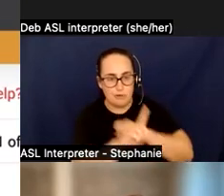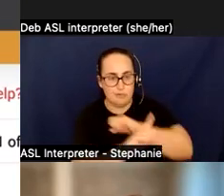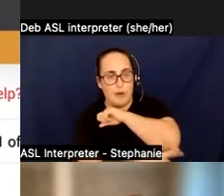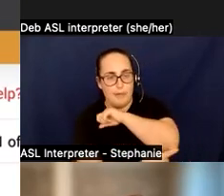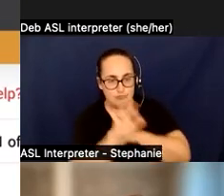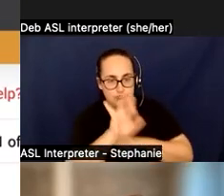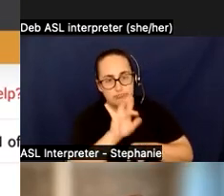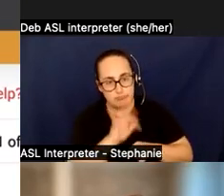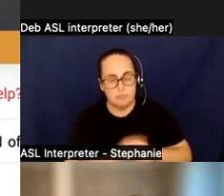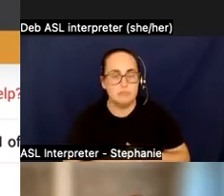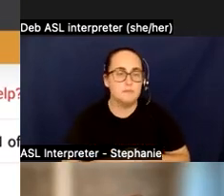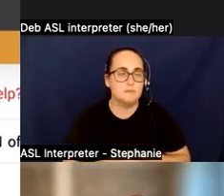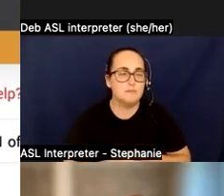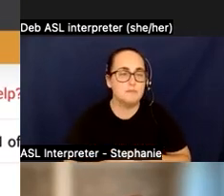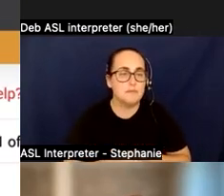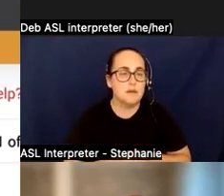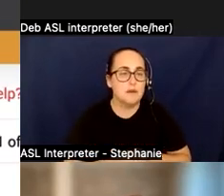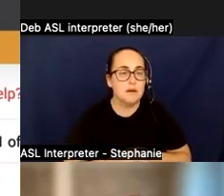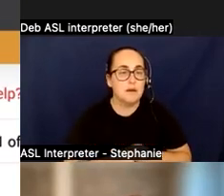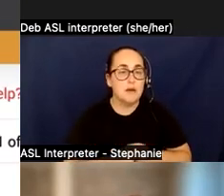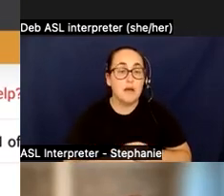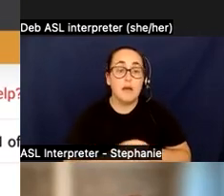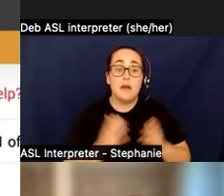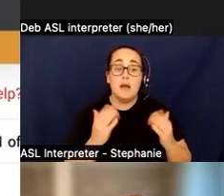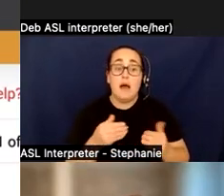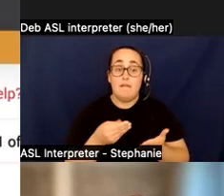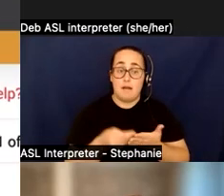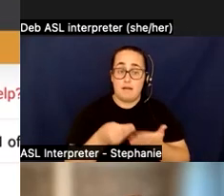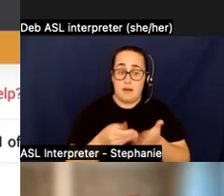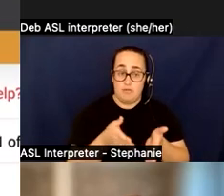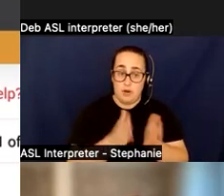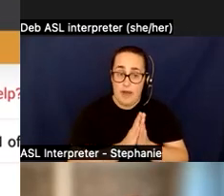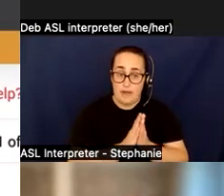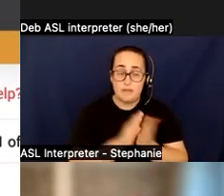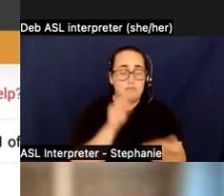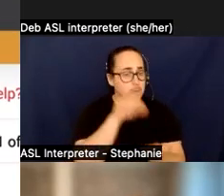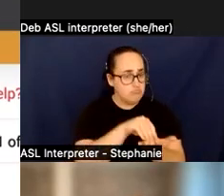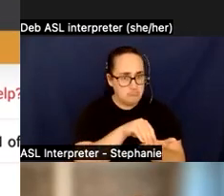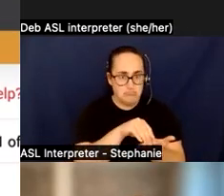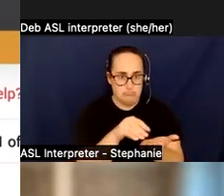Under Funding Request, this is just the amount that you would like to request. Again, it's up